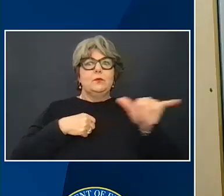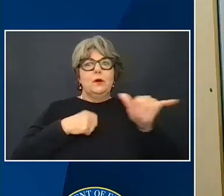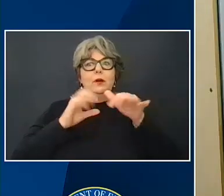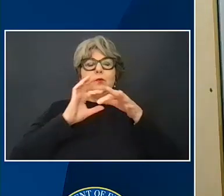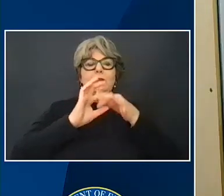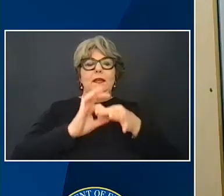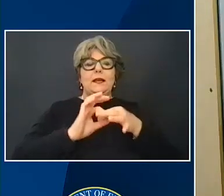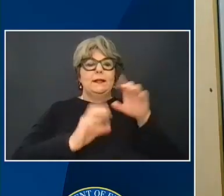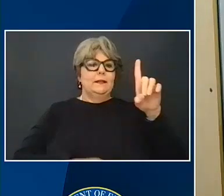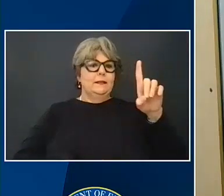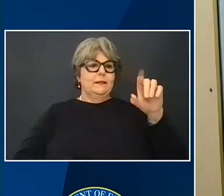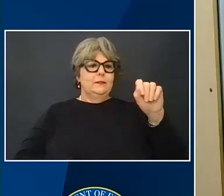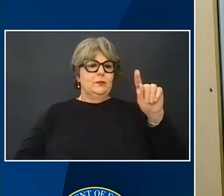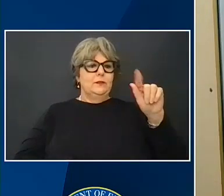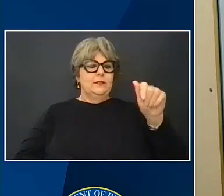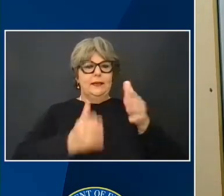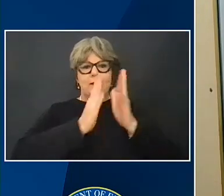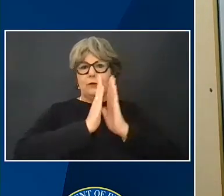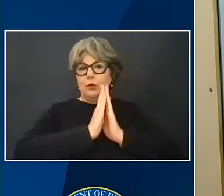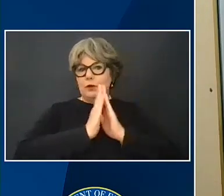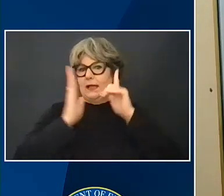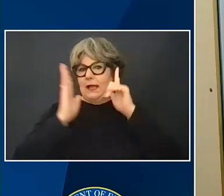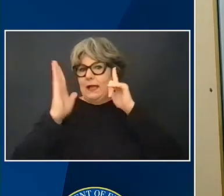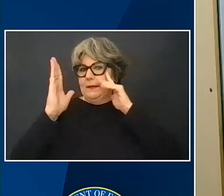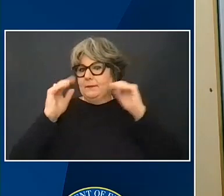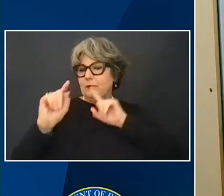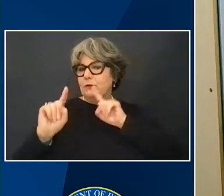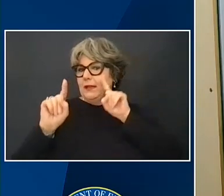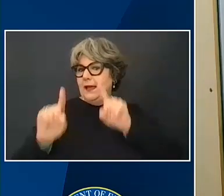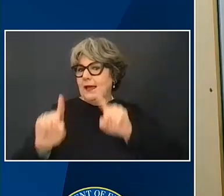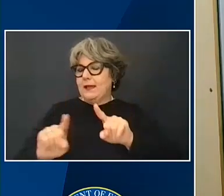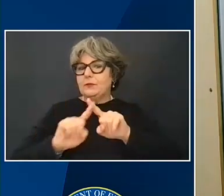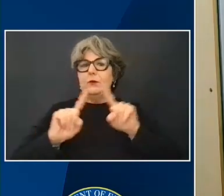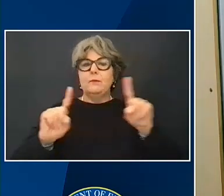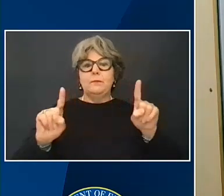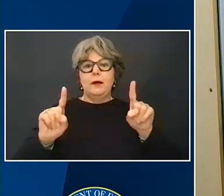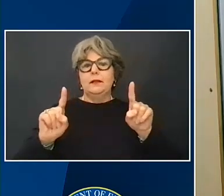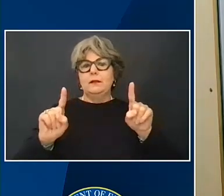having the data. So I'm expecting that to be your answer. But I just- this group I think has heard me say this before, I get